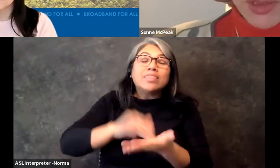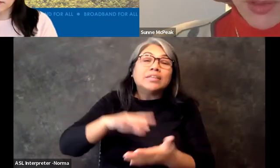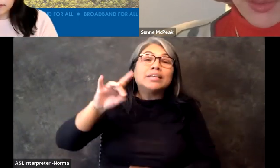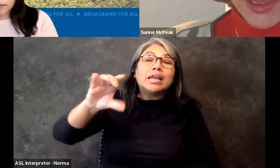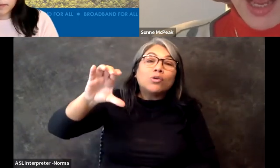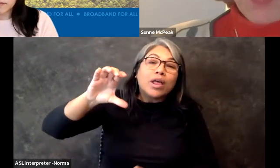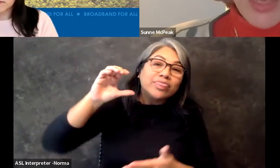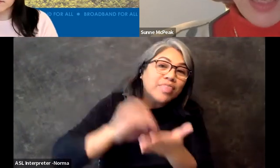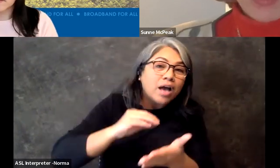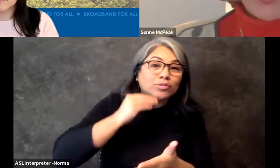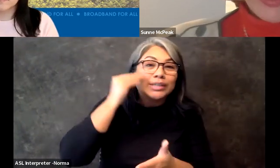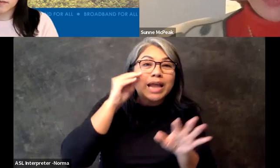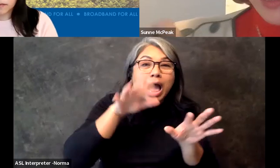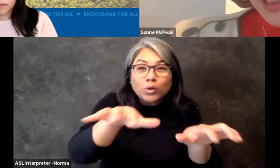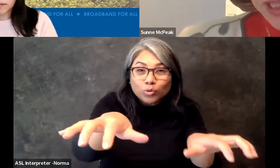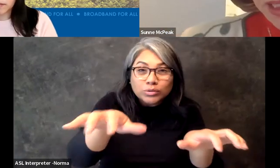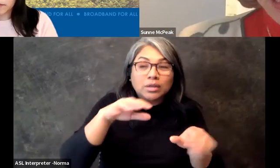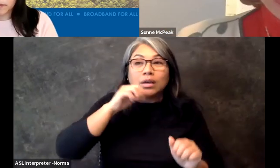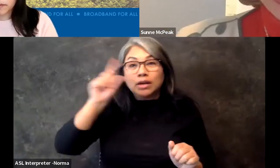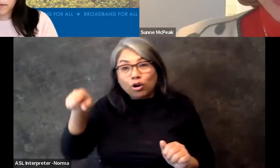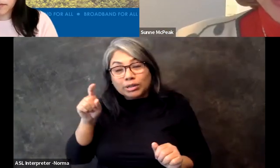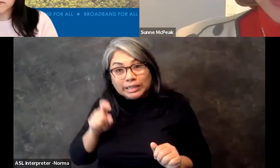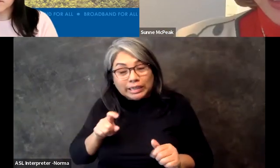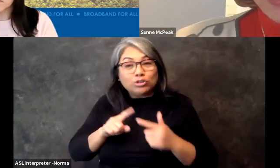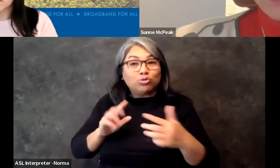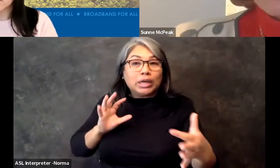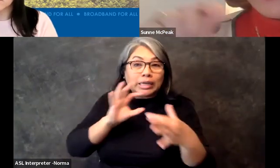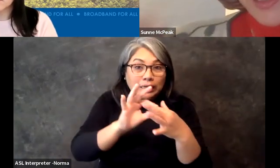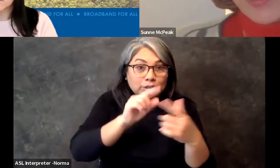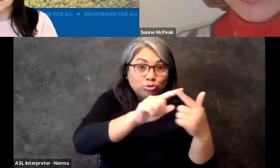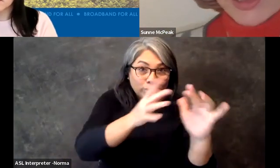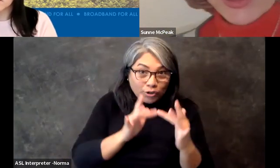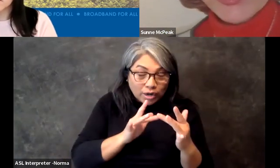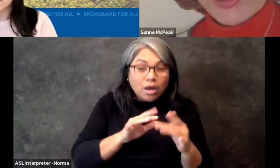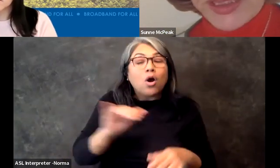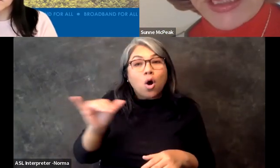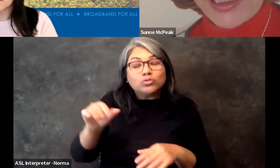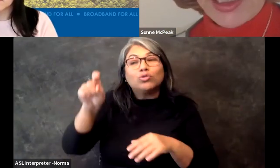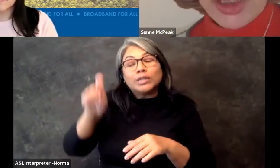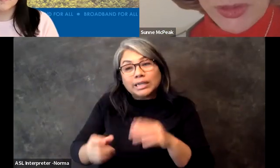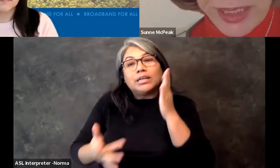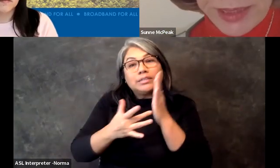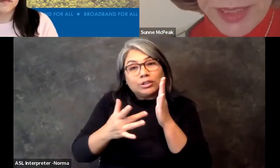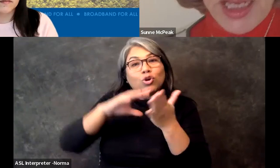households that not only need to get connected to the Internet they need digital literacy training,